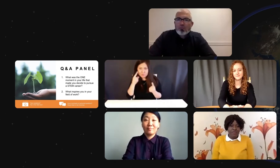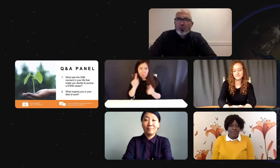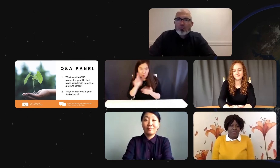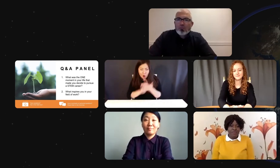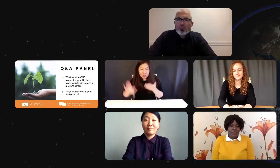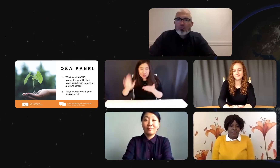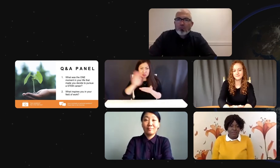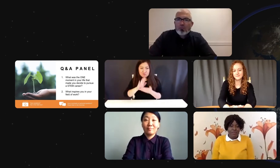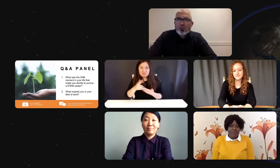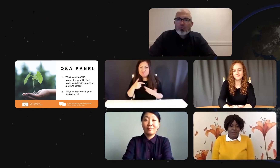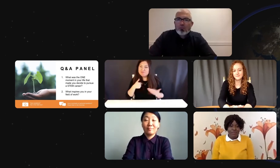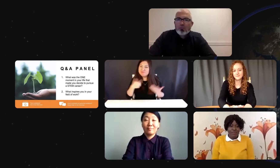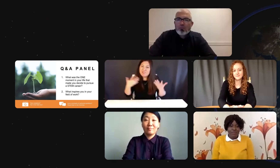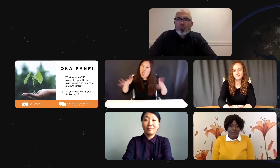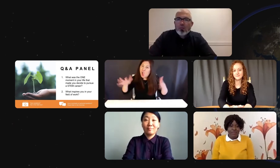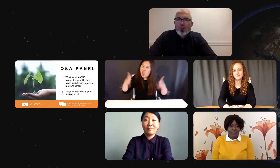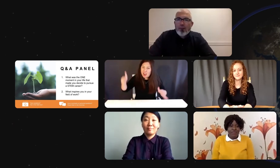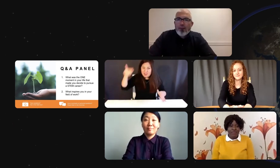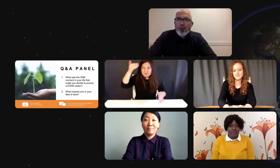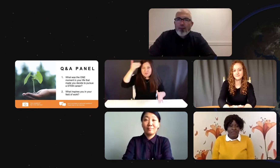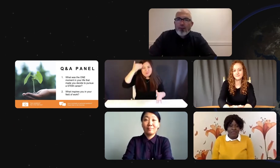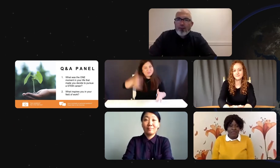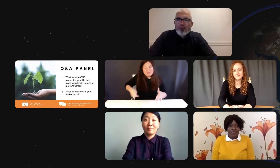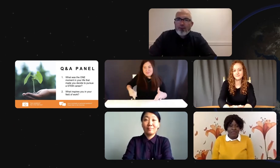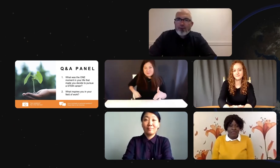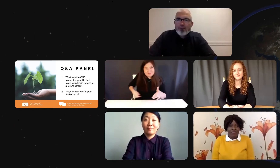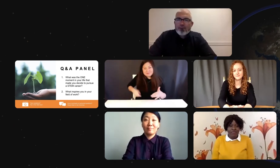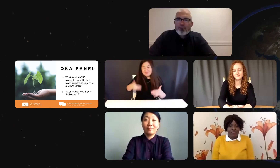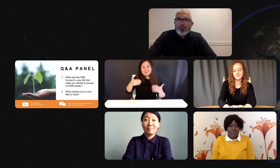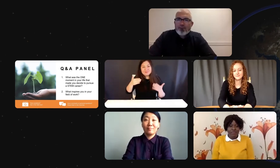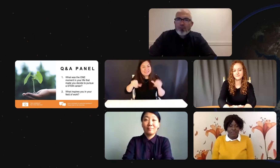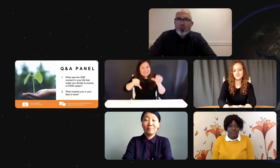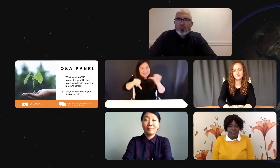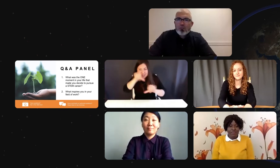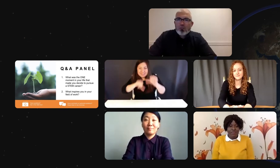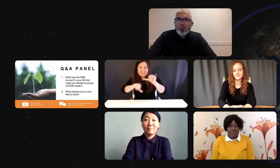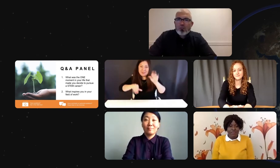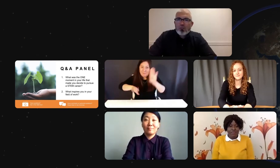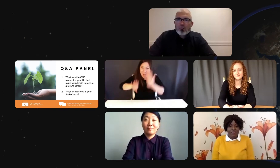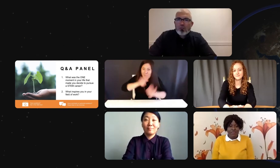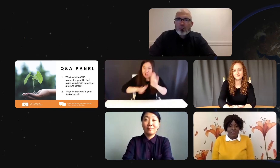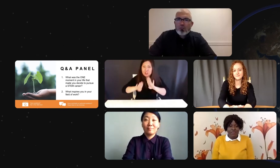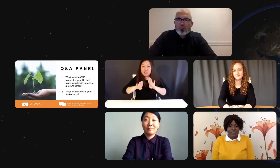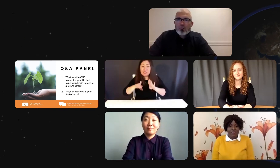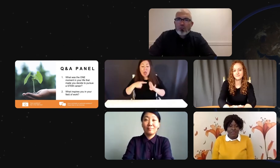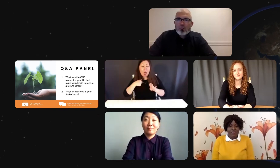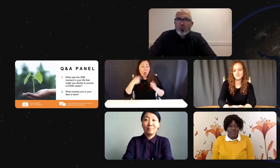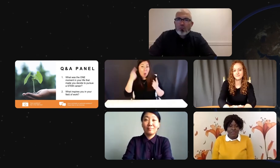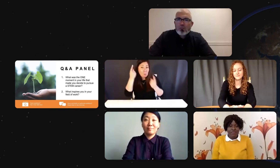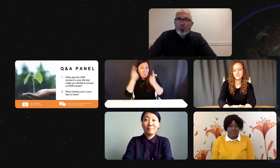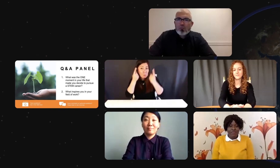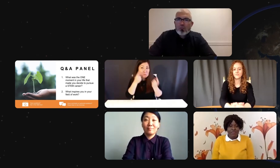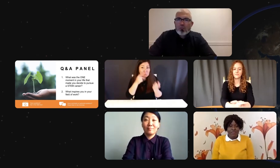I knew it would be science based.